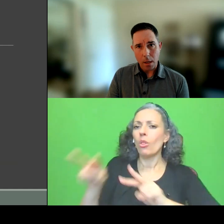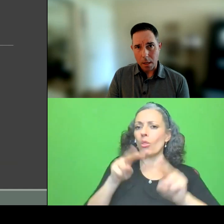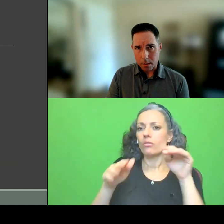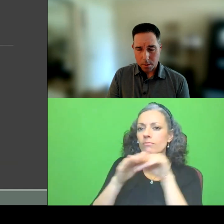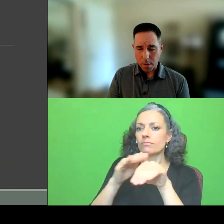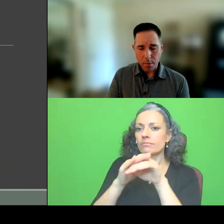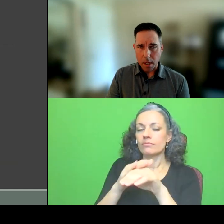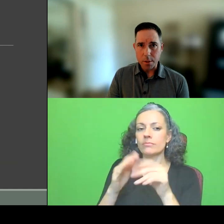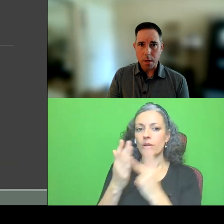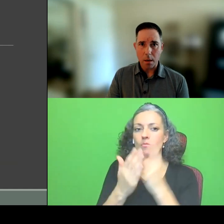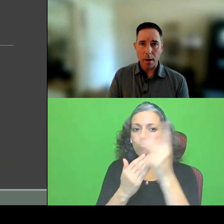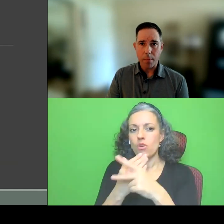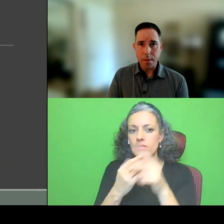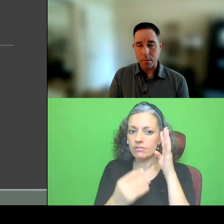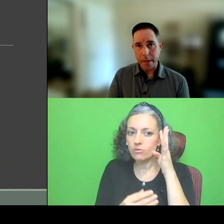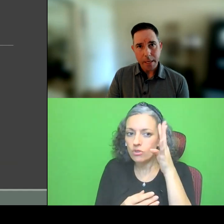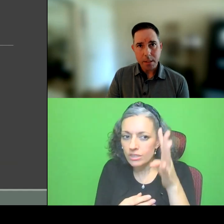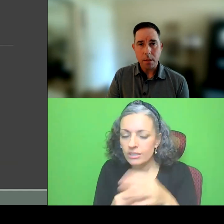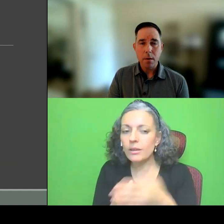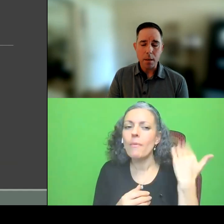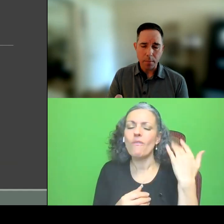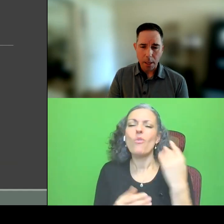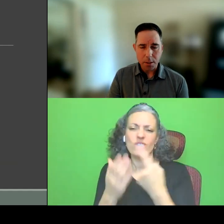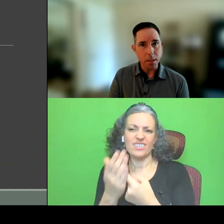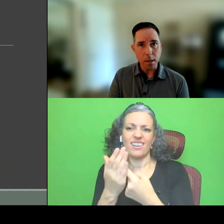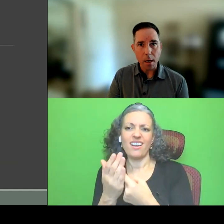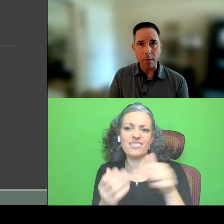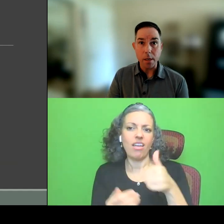Again, Sheri Byrne-Haber talked about this is fantastic. Watch it in the archive if you